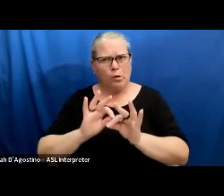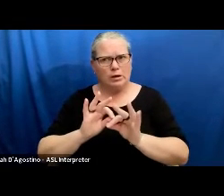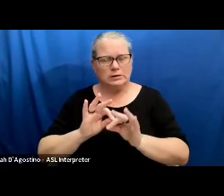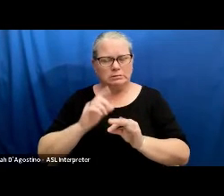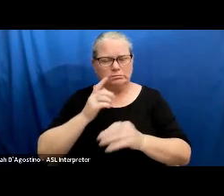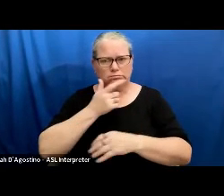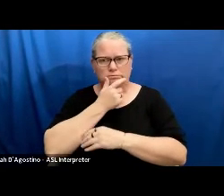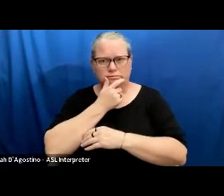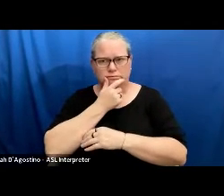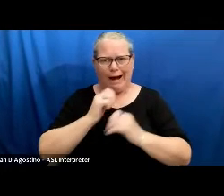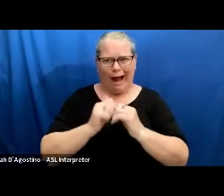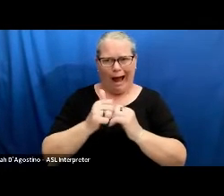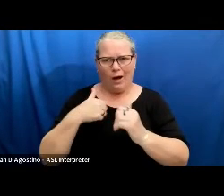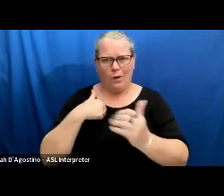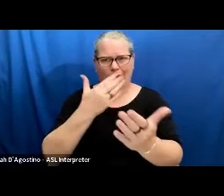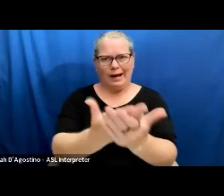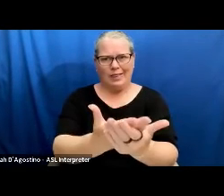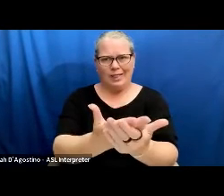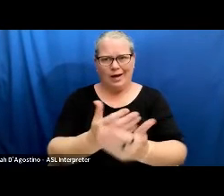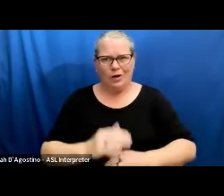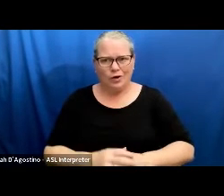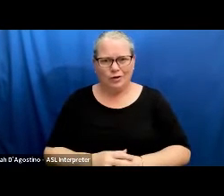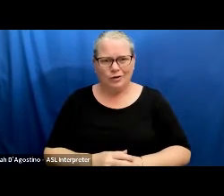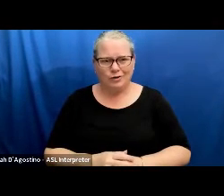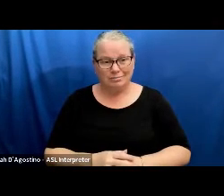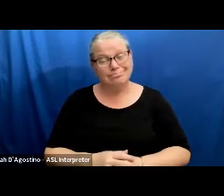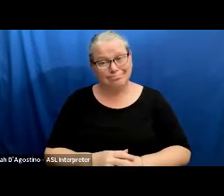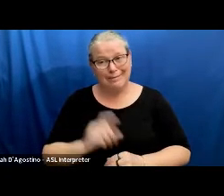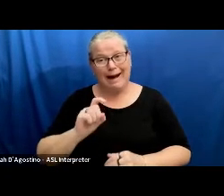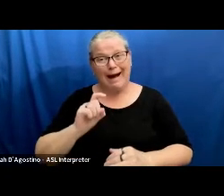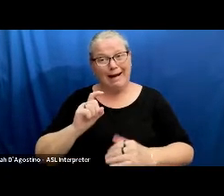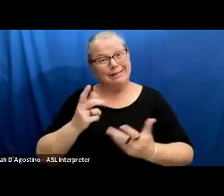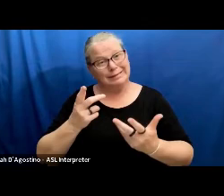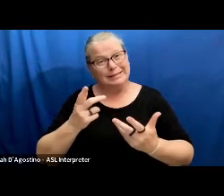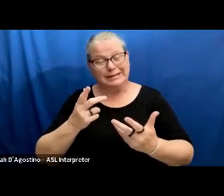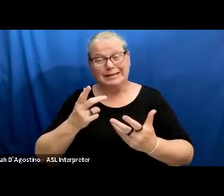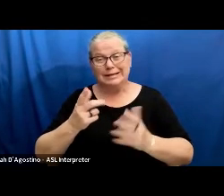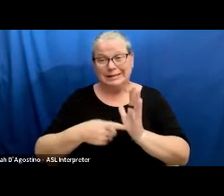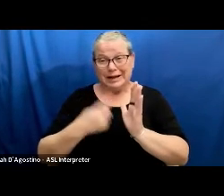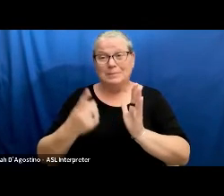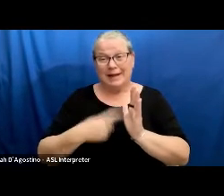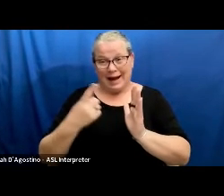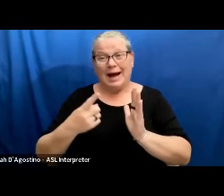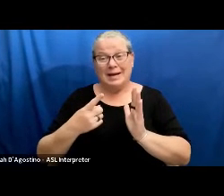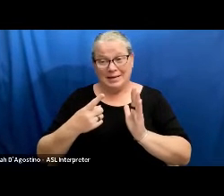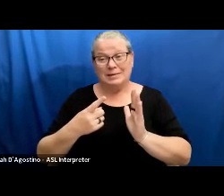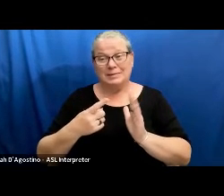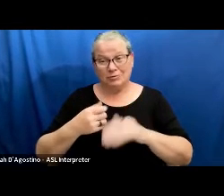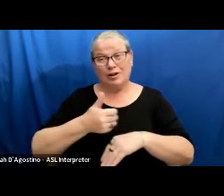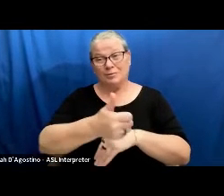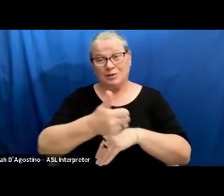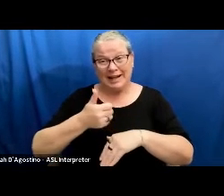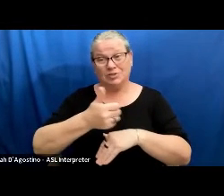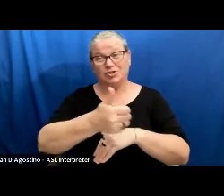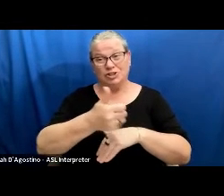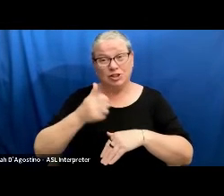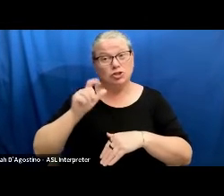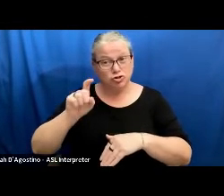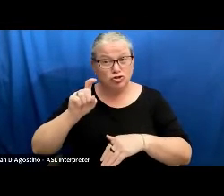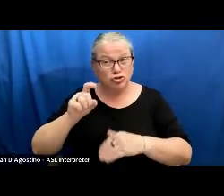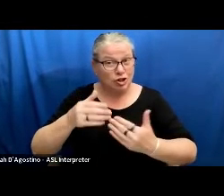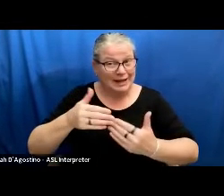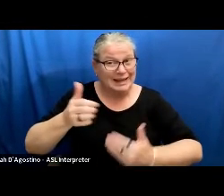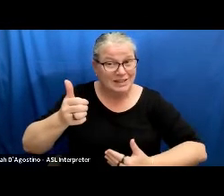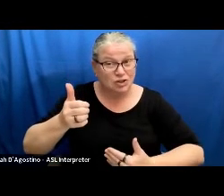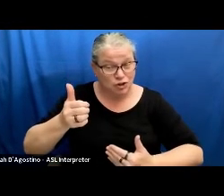this one is tricky transportation to and from the polls should be a much easier question than it is